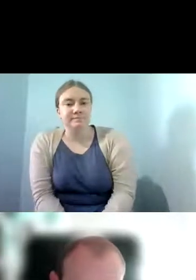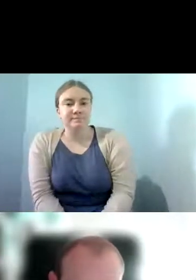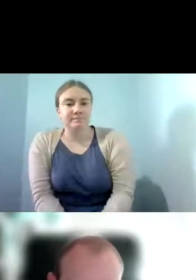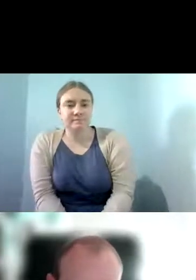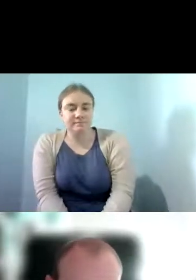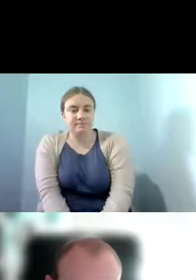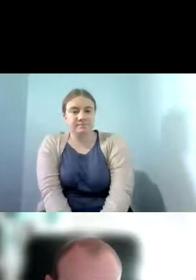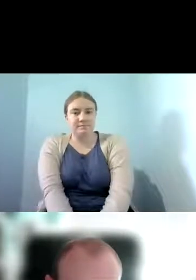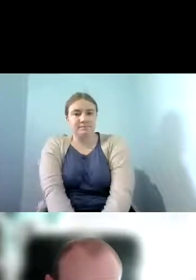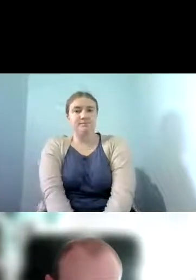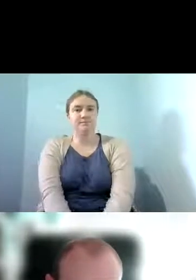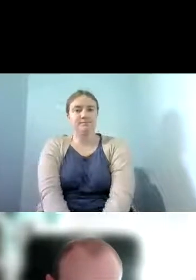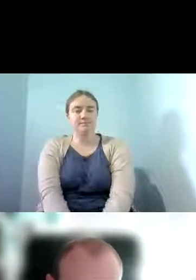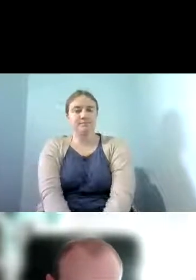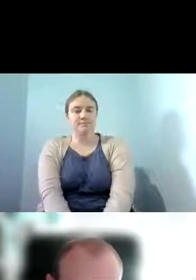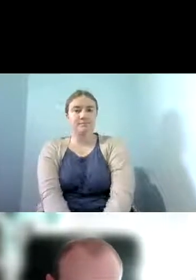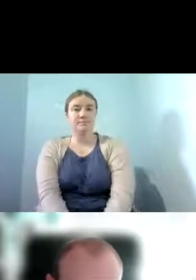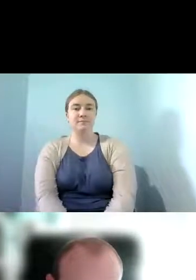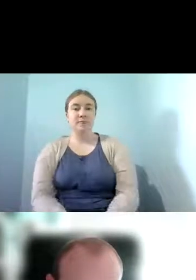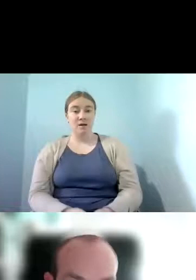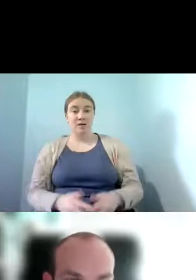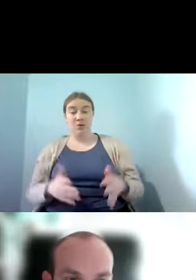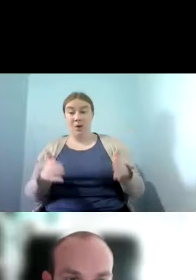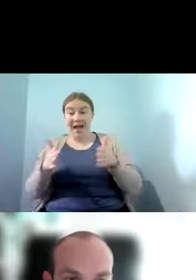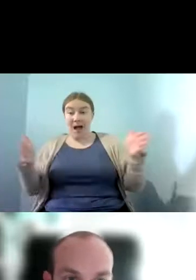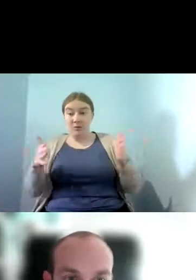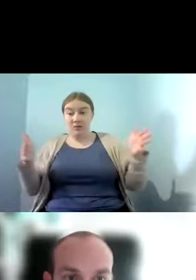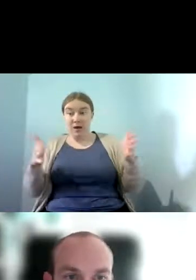on the outside of the fish pass what are called the traction flow channels